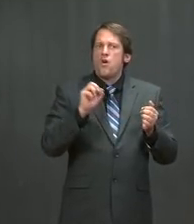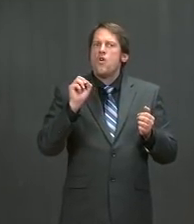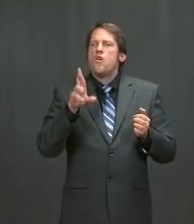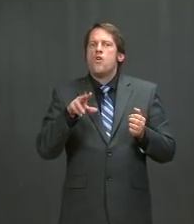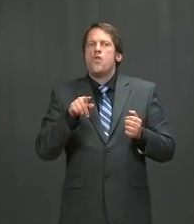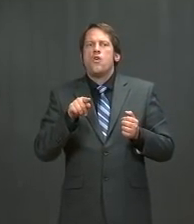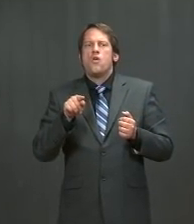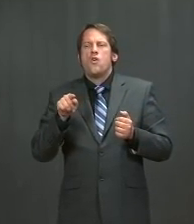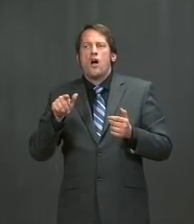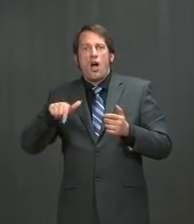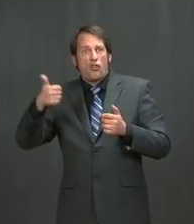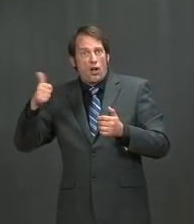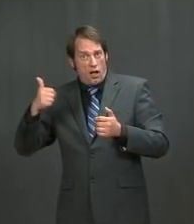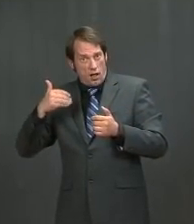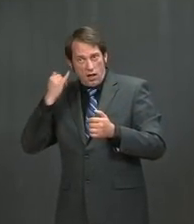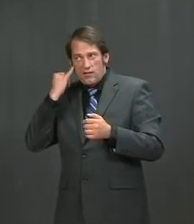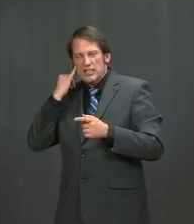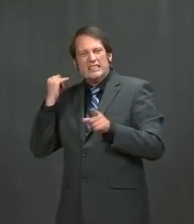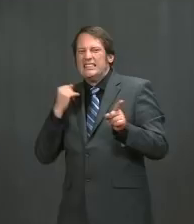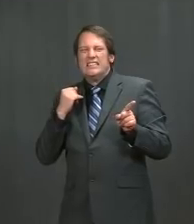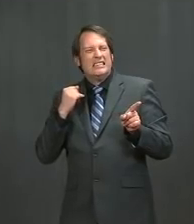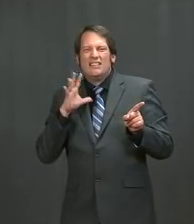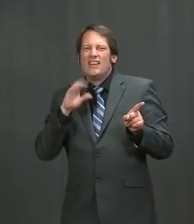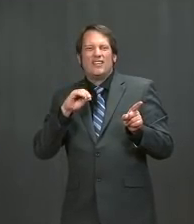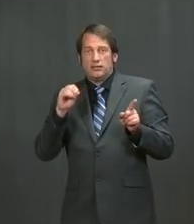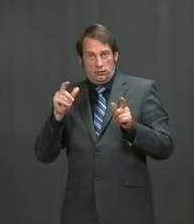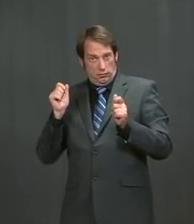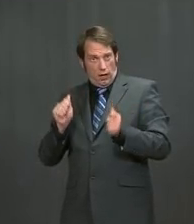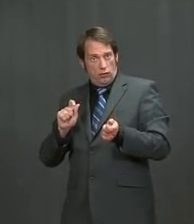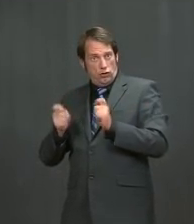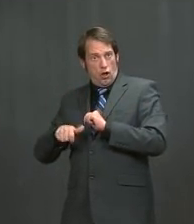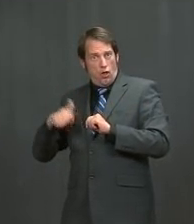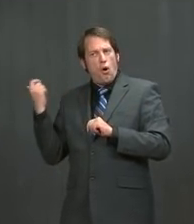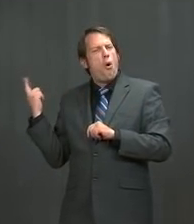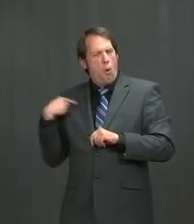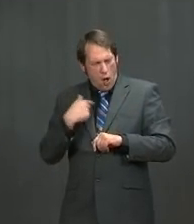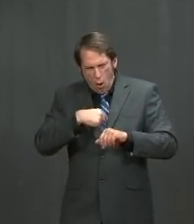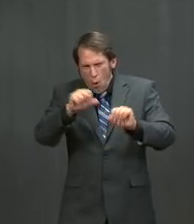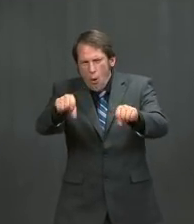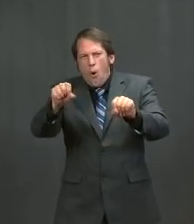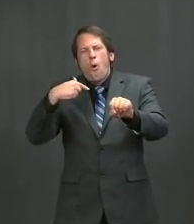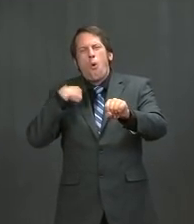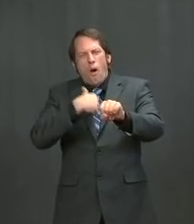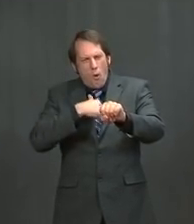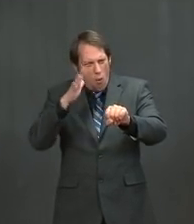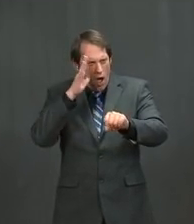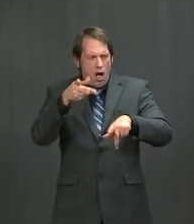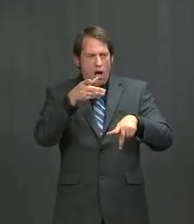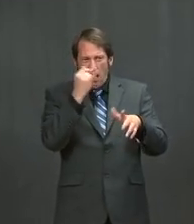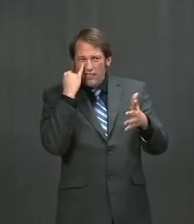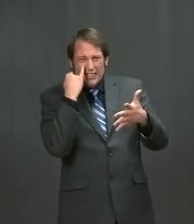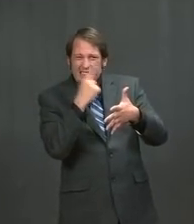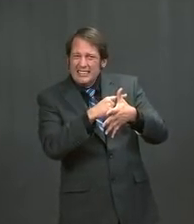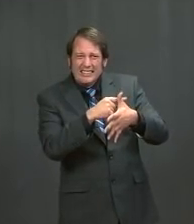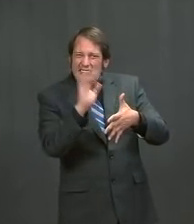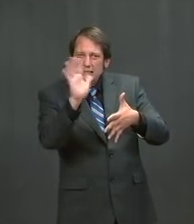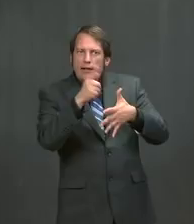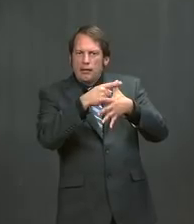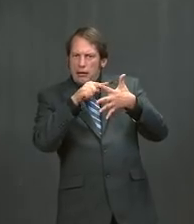his position hasn't changed. There's a review to take a look at what is possible with executive authority. The Press: But he has indicated